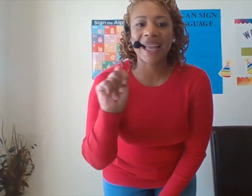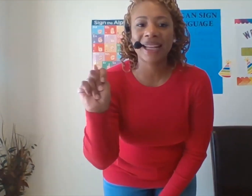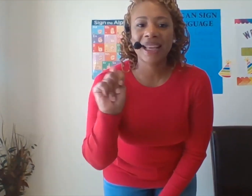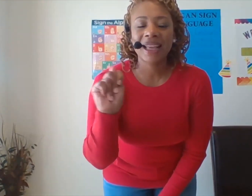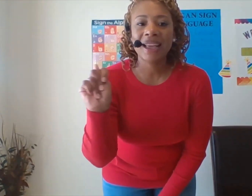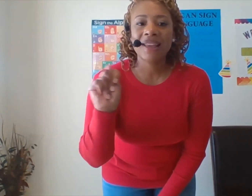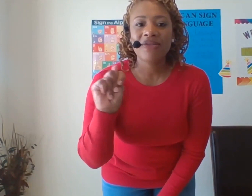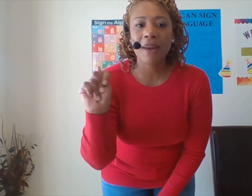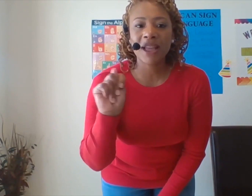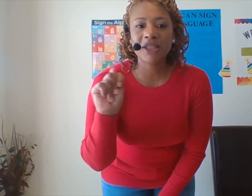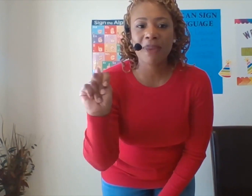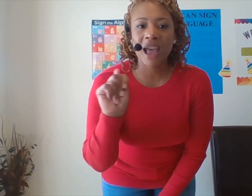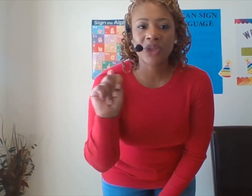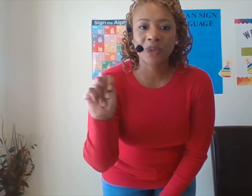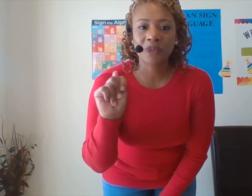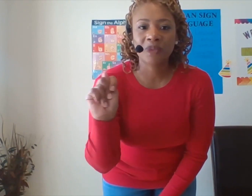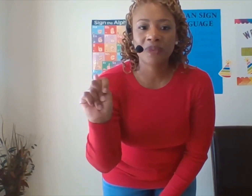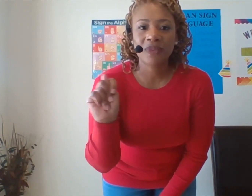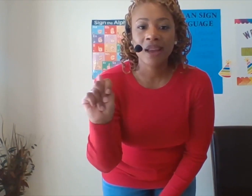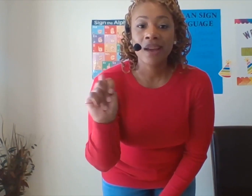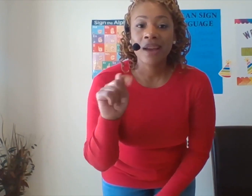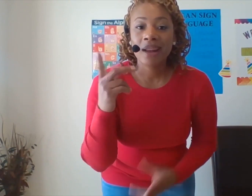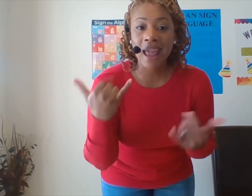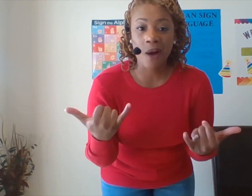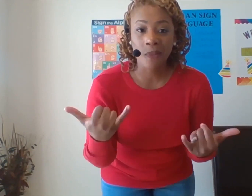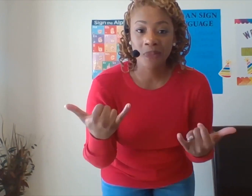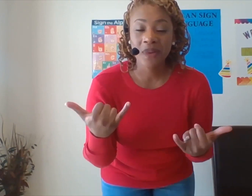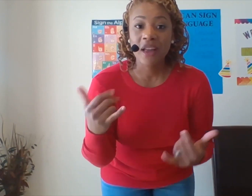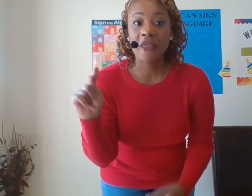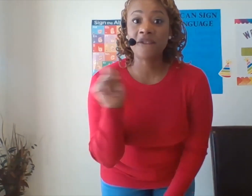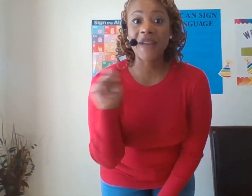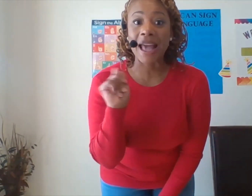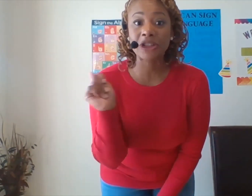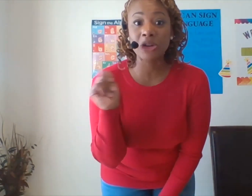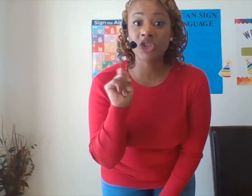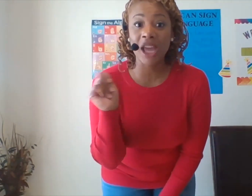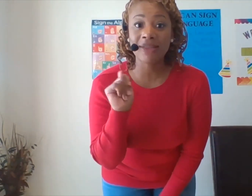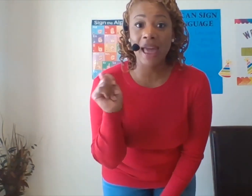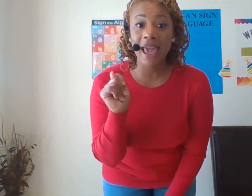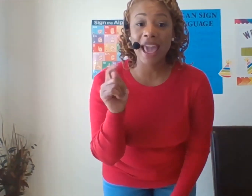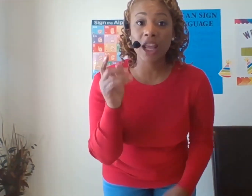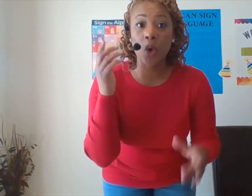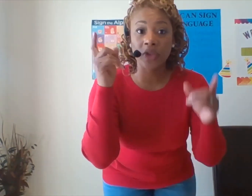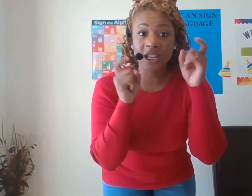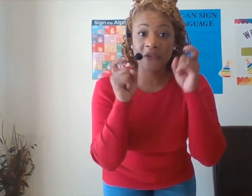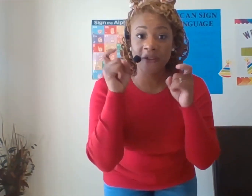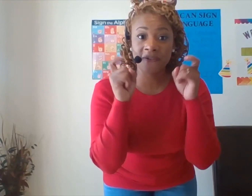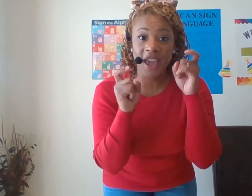that means bathroom now the faster you shake that hand or the different facial